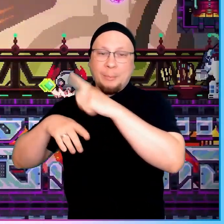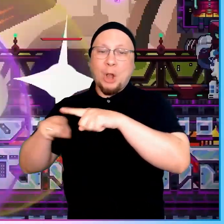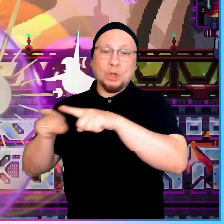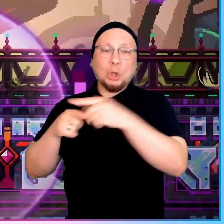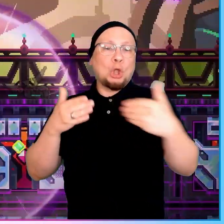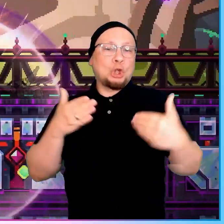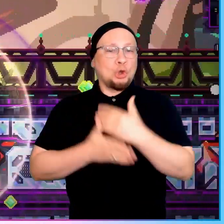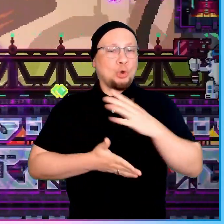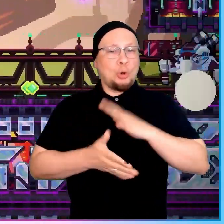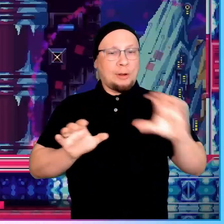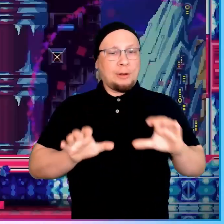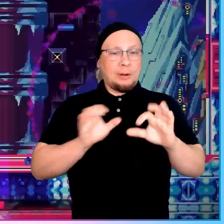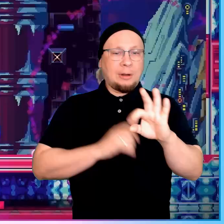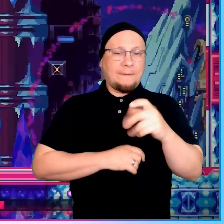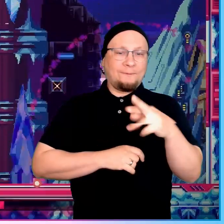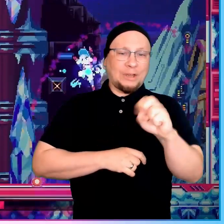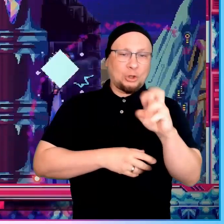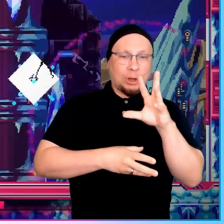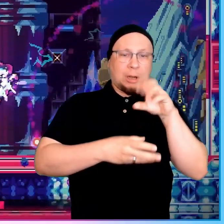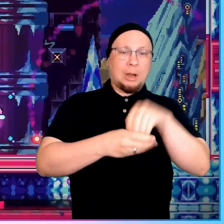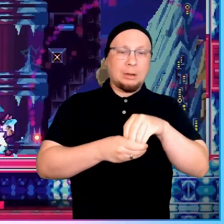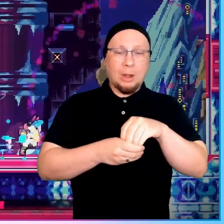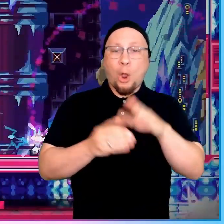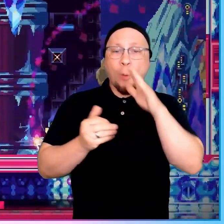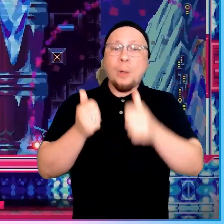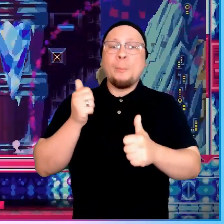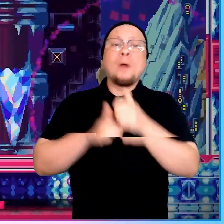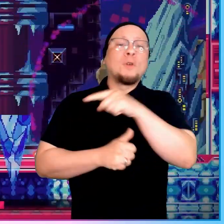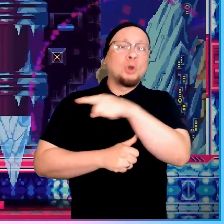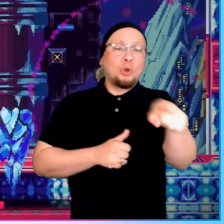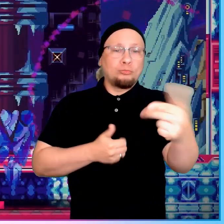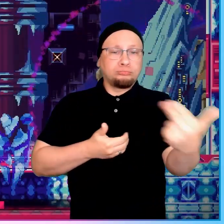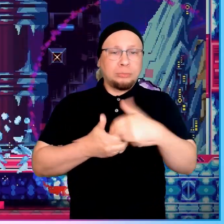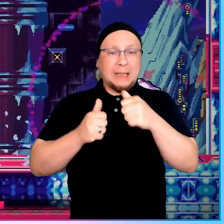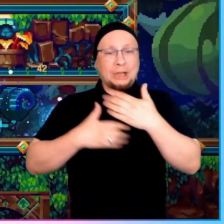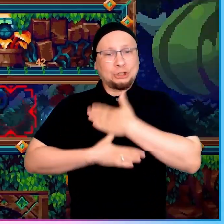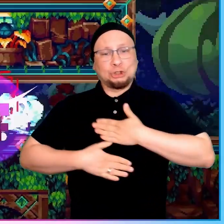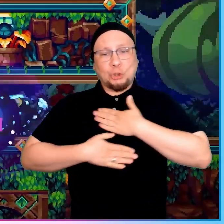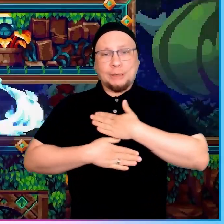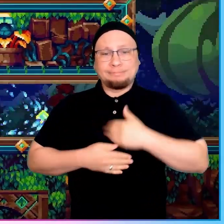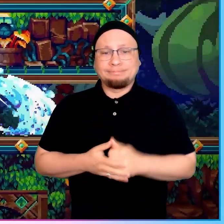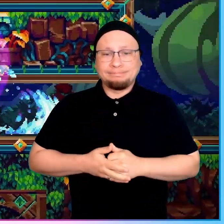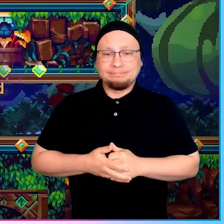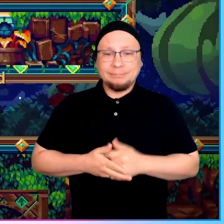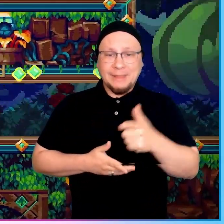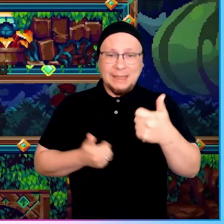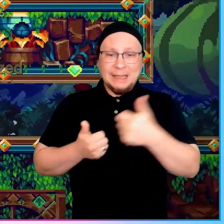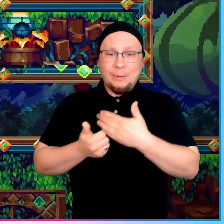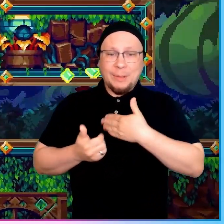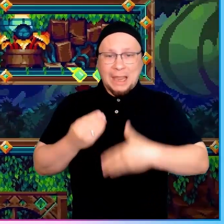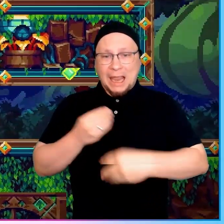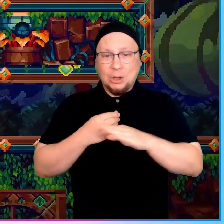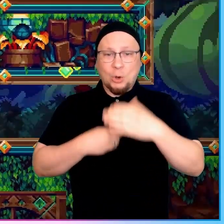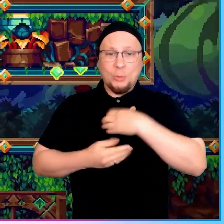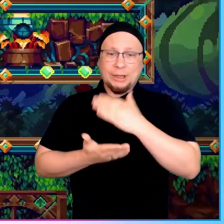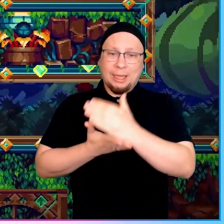and we want as many people as possible to be able to enjoy the experience. Please consider Wishlisting the game on Steam today if you like what you see,